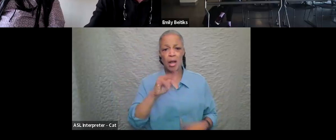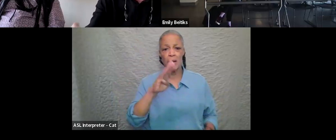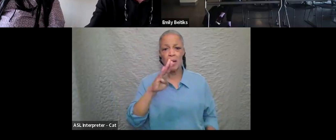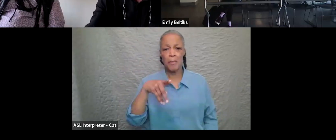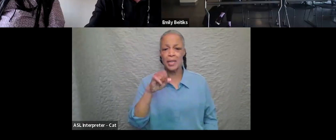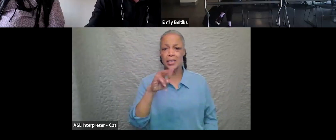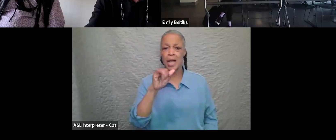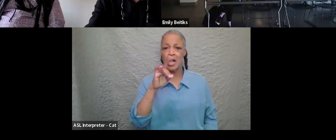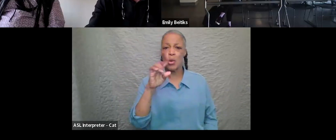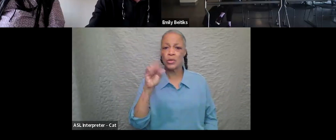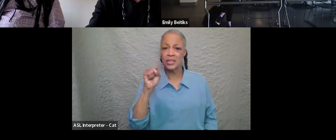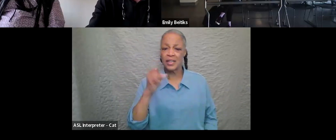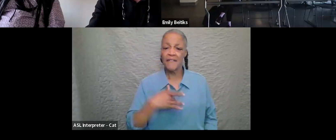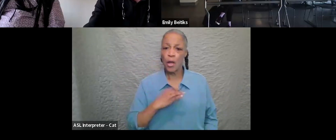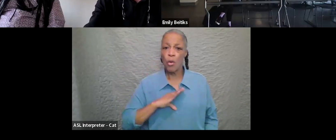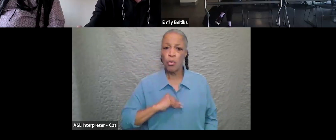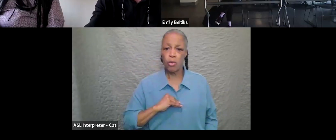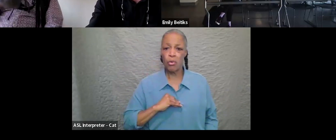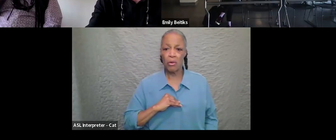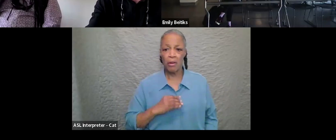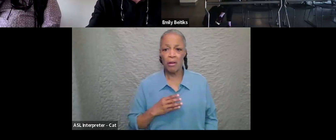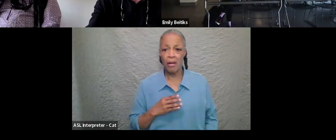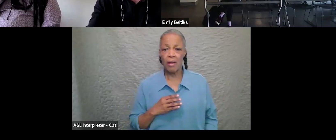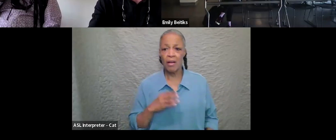And this is the way he sees it. As a complete failure.